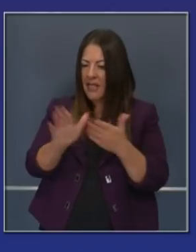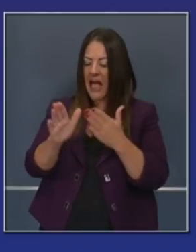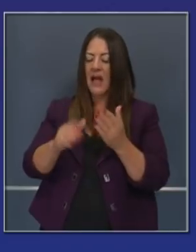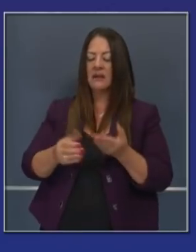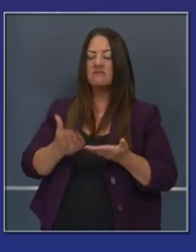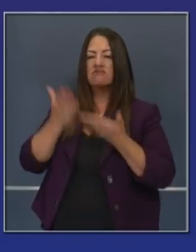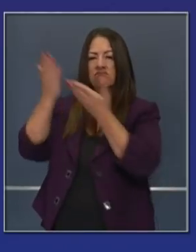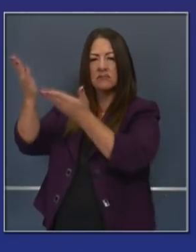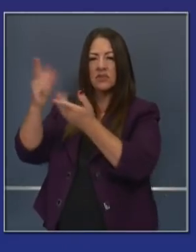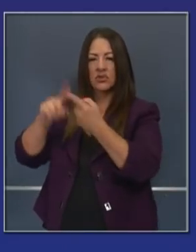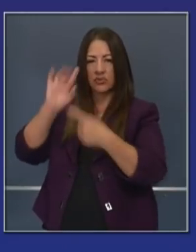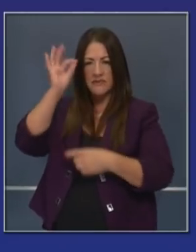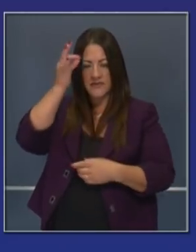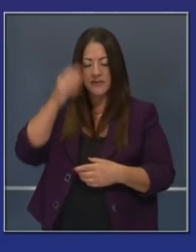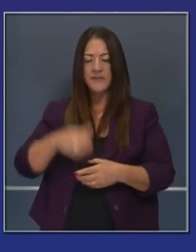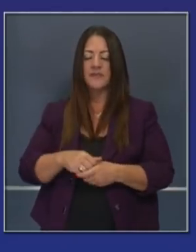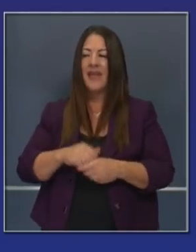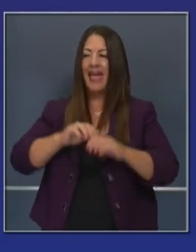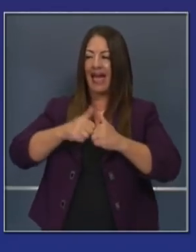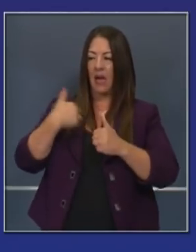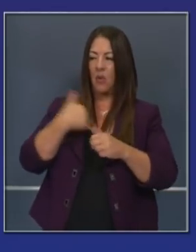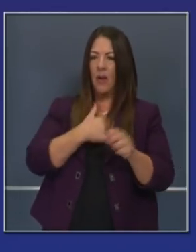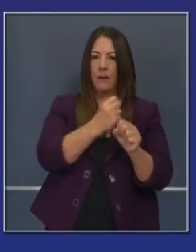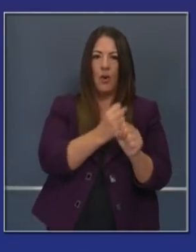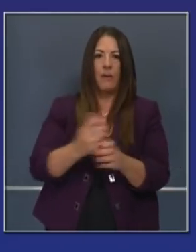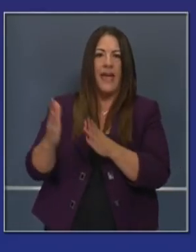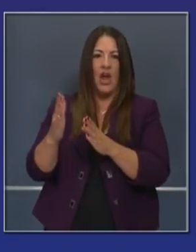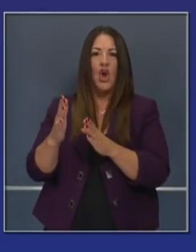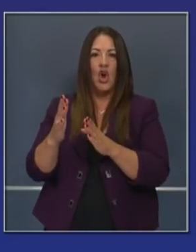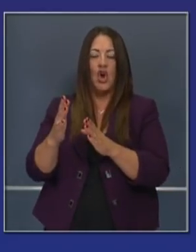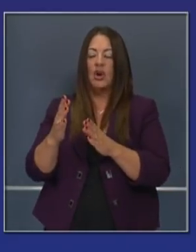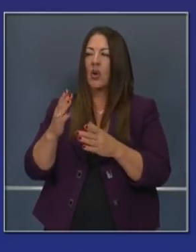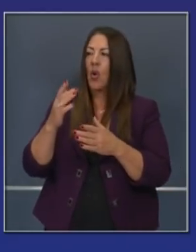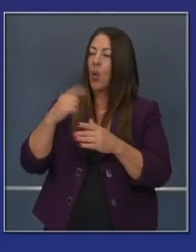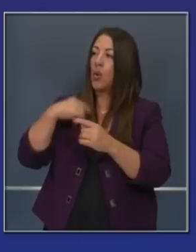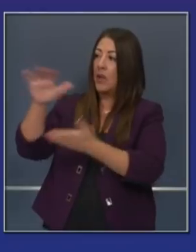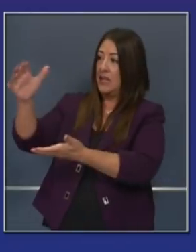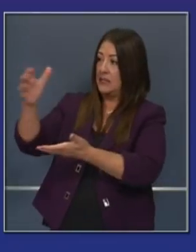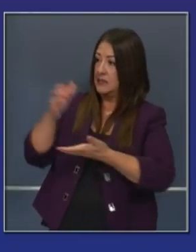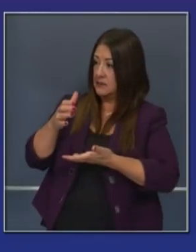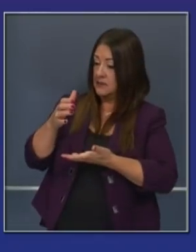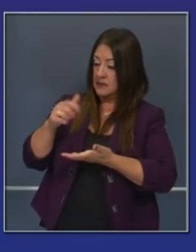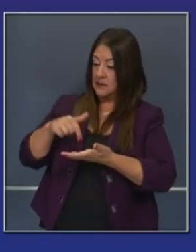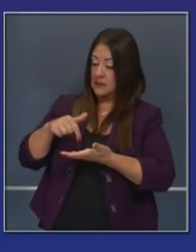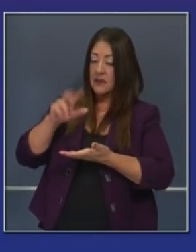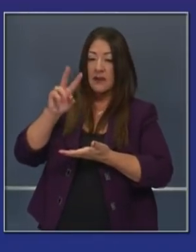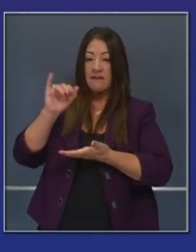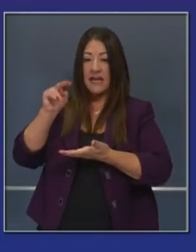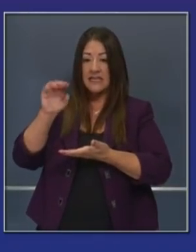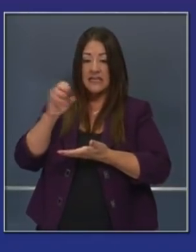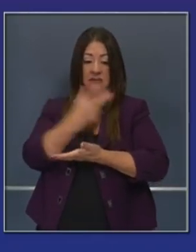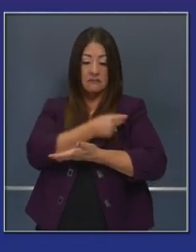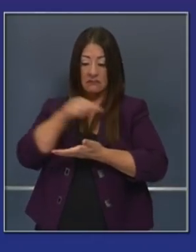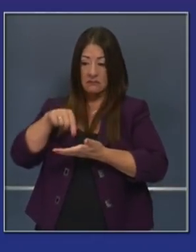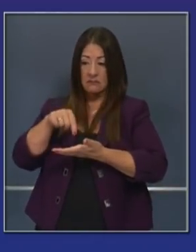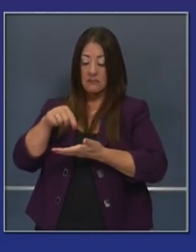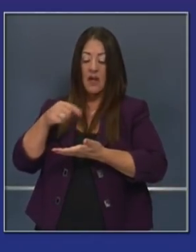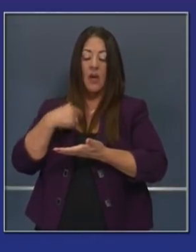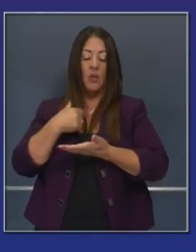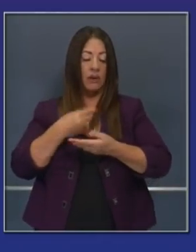WE SUBMITTED LIKE ALL STATES A PLAN, A PLAN NOTED TO BE ONE OF THE MOST COMPLETE PLANS IN THE